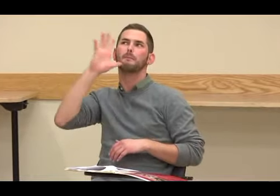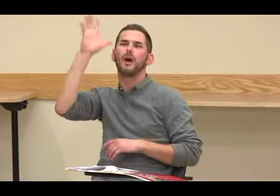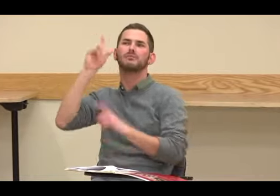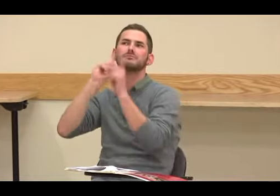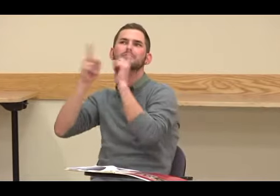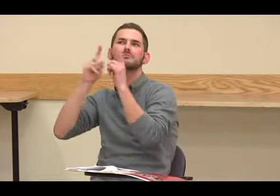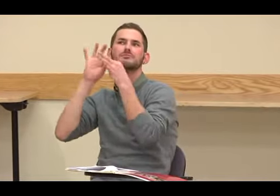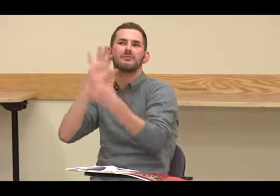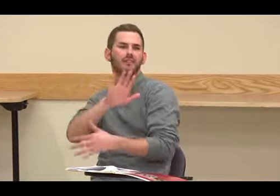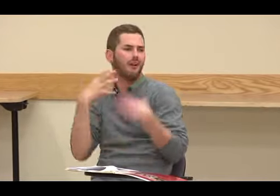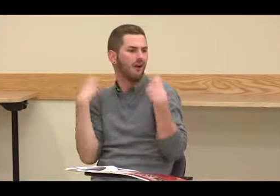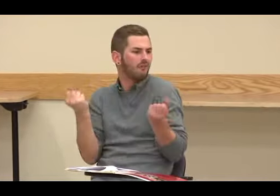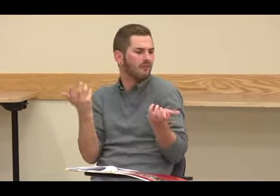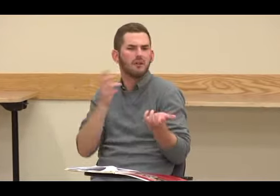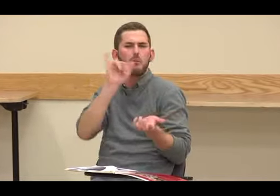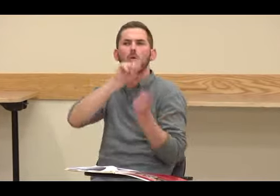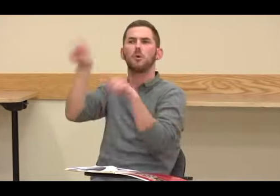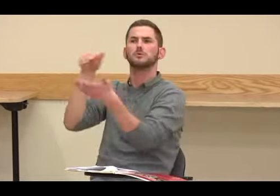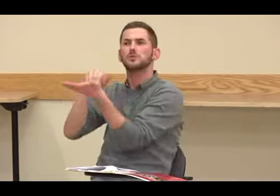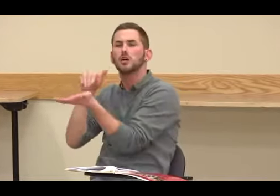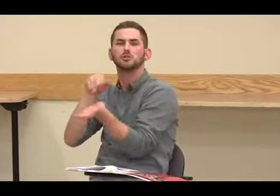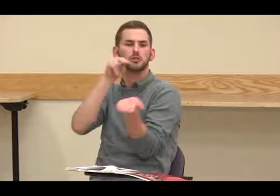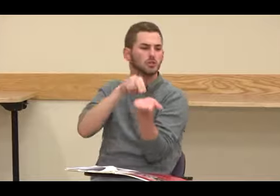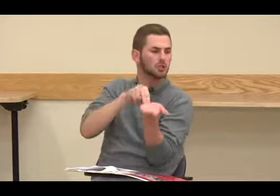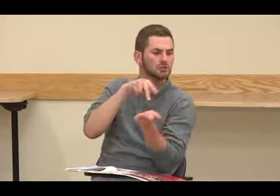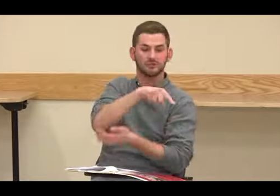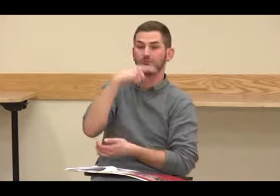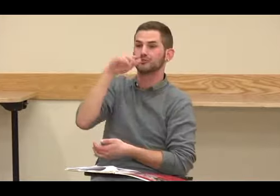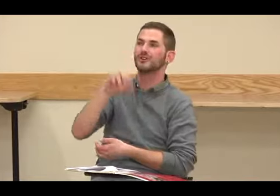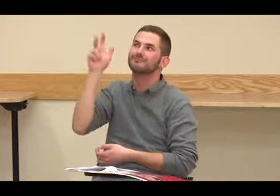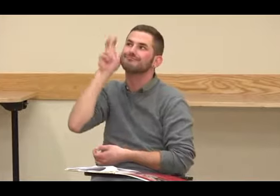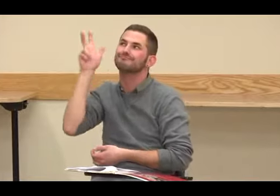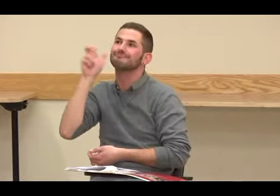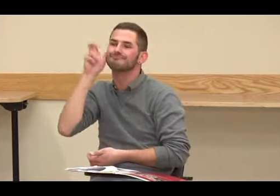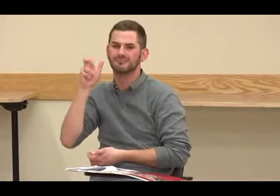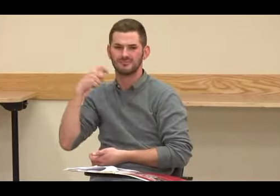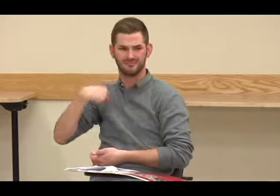when they talk to each other about your health or when they talk about you in front of doctors and nurses.